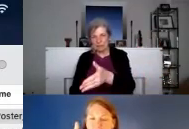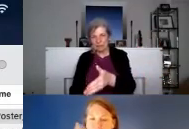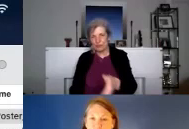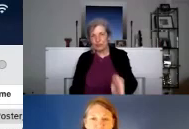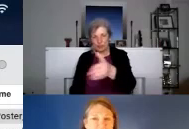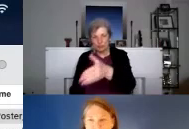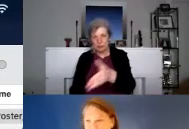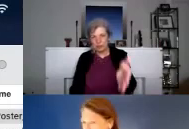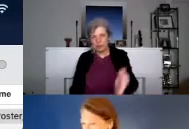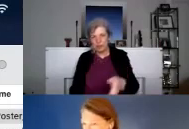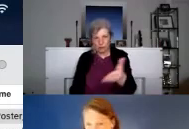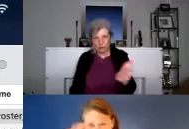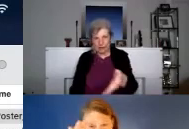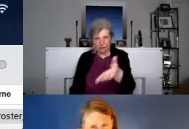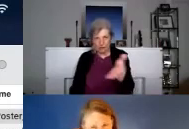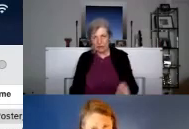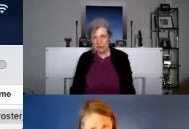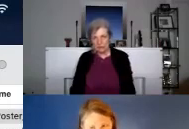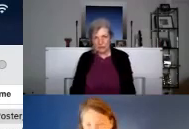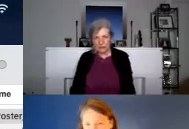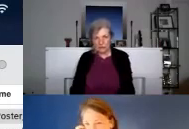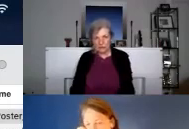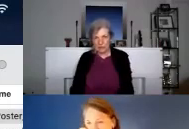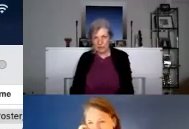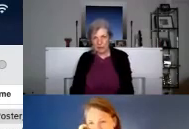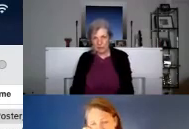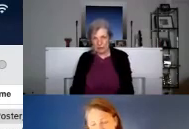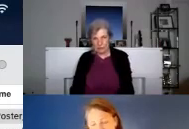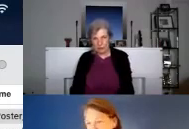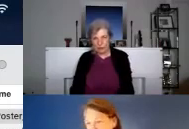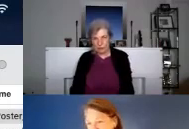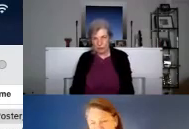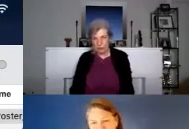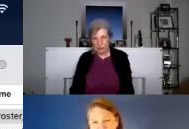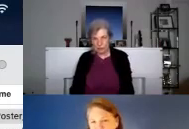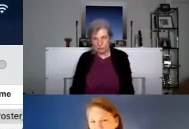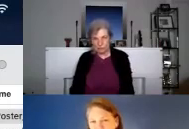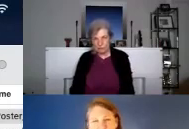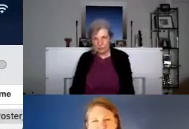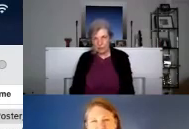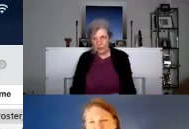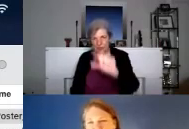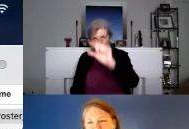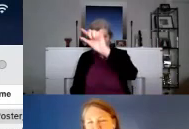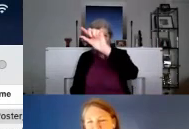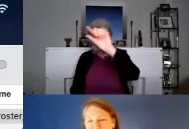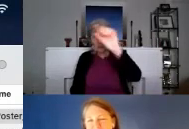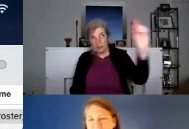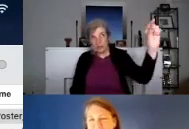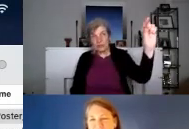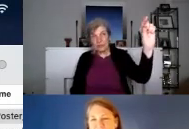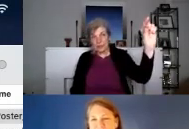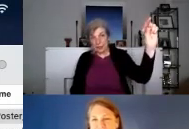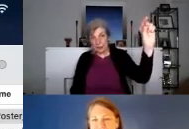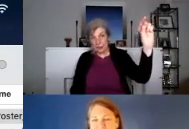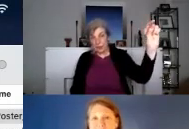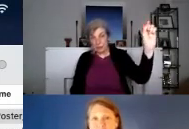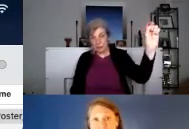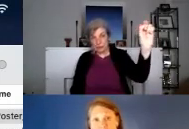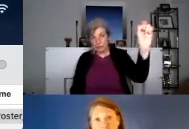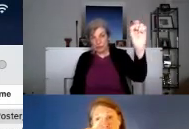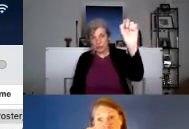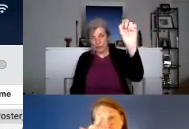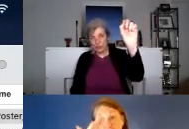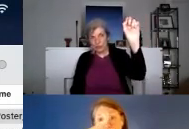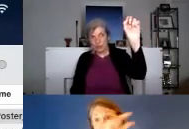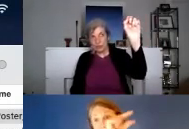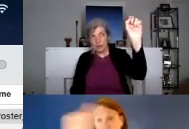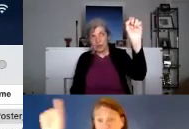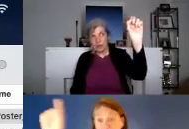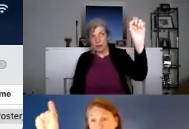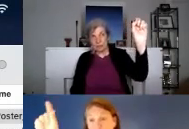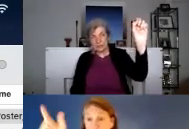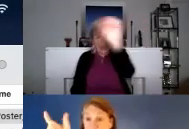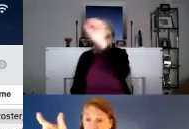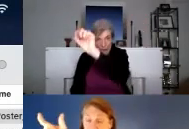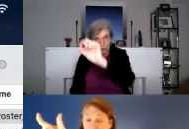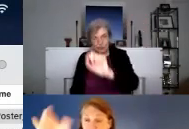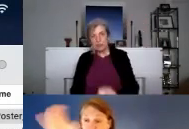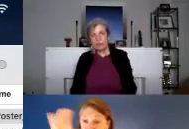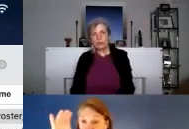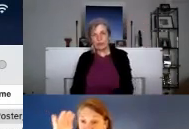searchability around terms. 07:36:12 In the gallery, the search tabs will